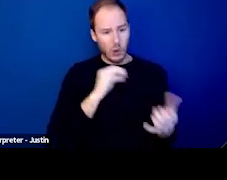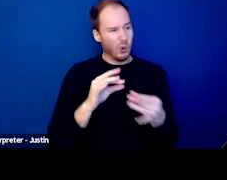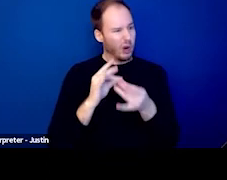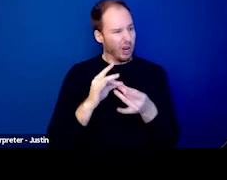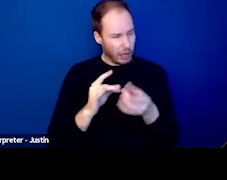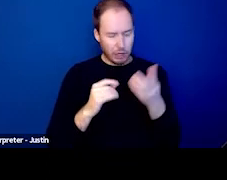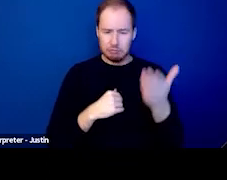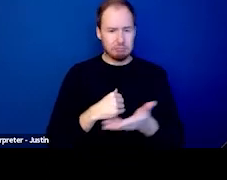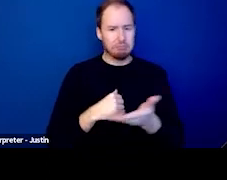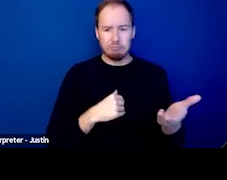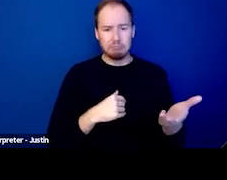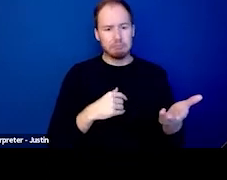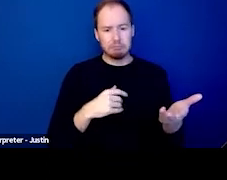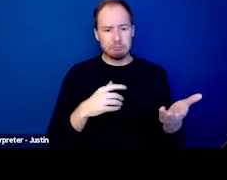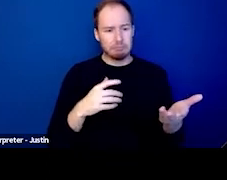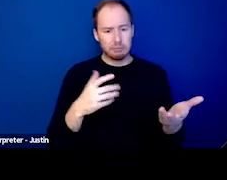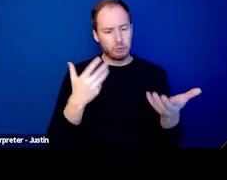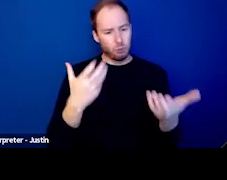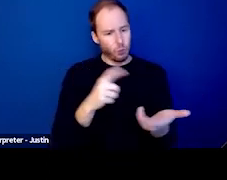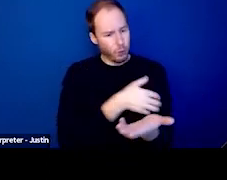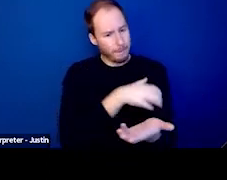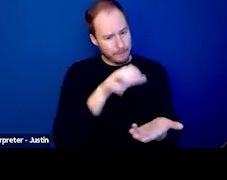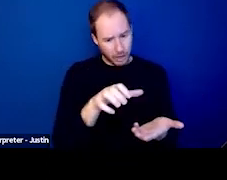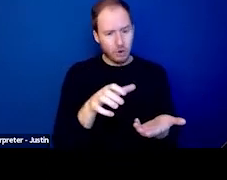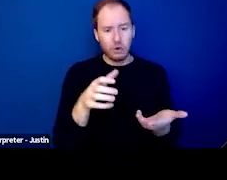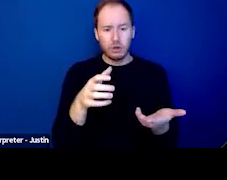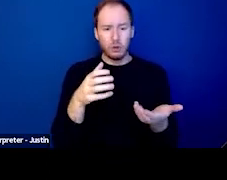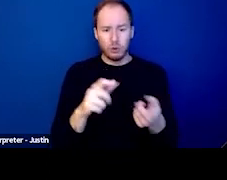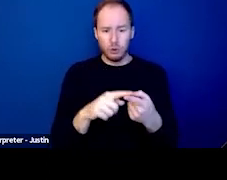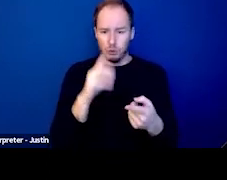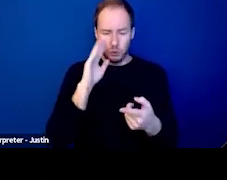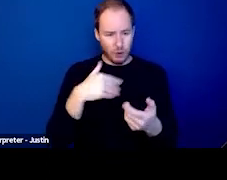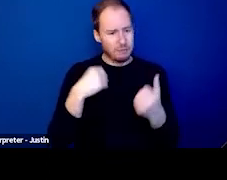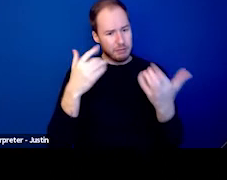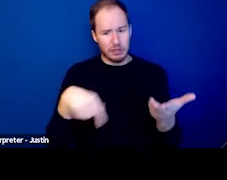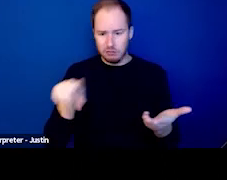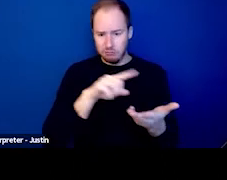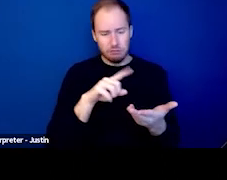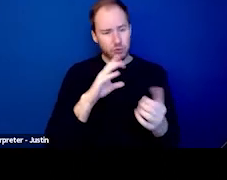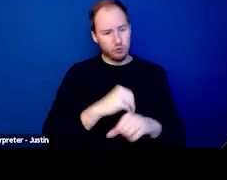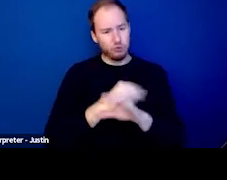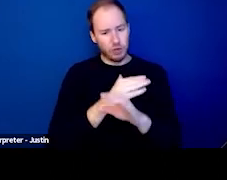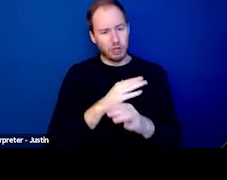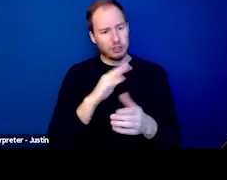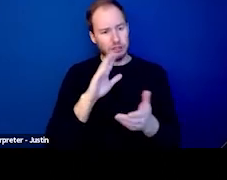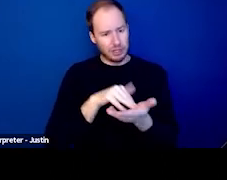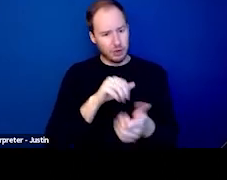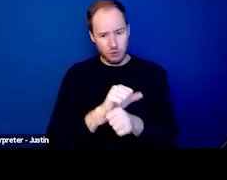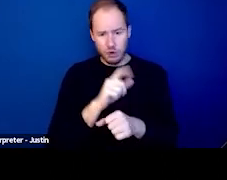that feels good or empowering with other people doing crisis center work, again, please reach out to John, or please reach out to me